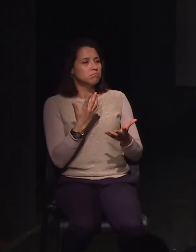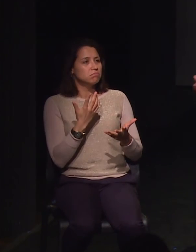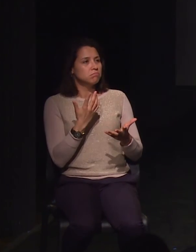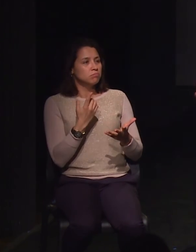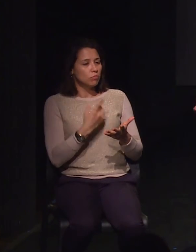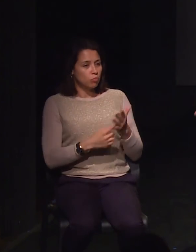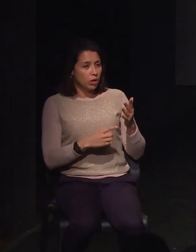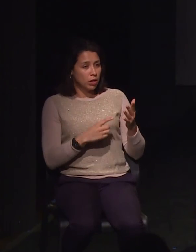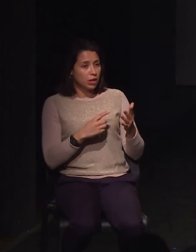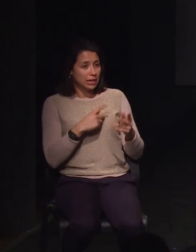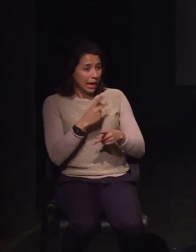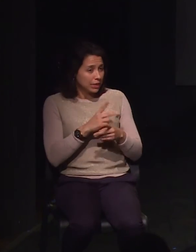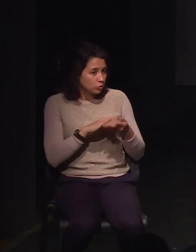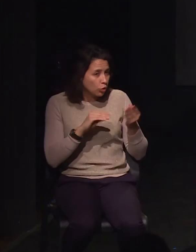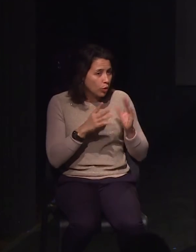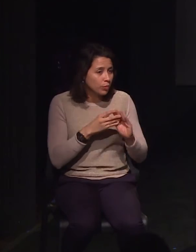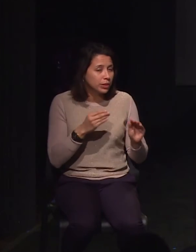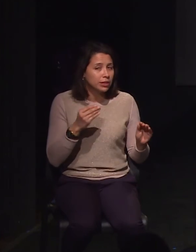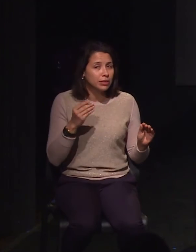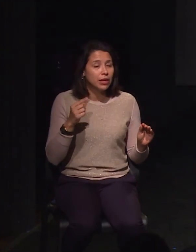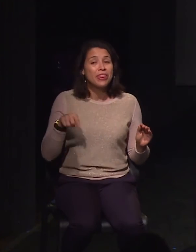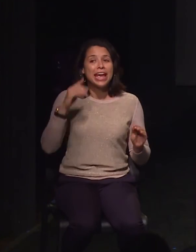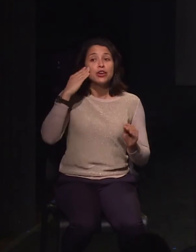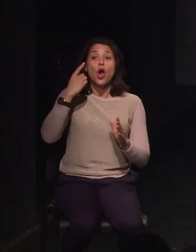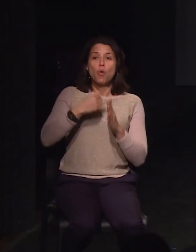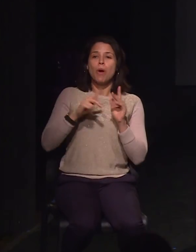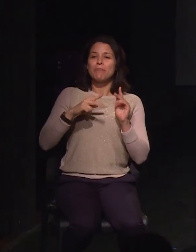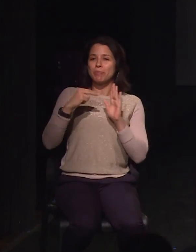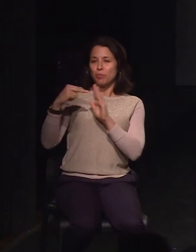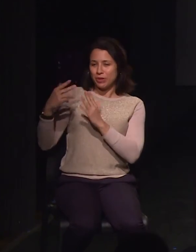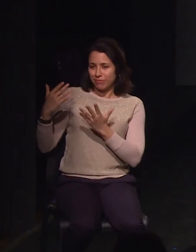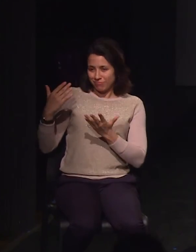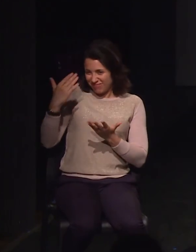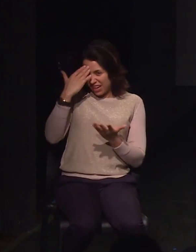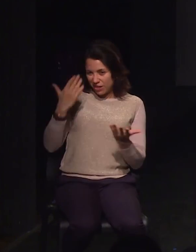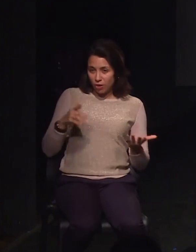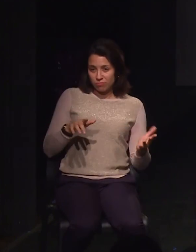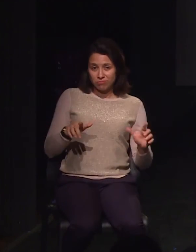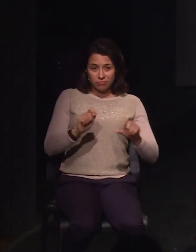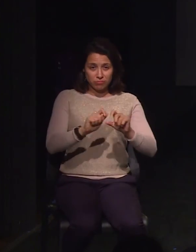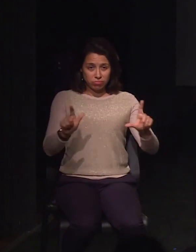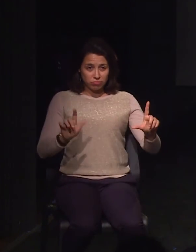people read, because they know what people read now. If you click on it, they’re keeping track.